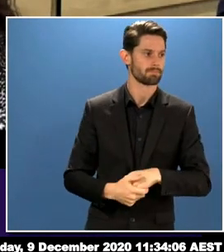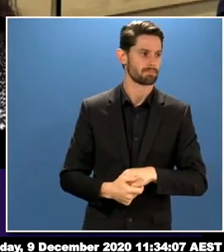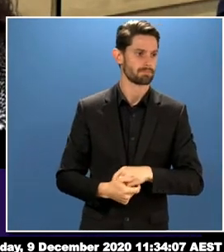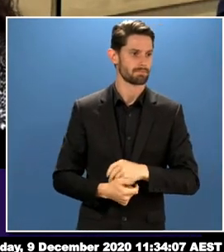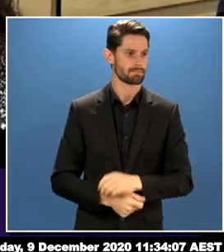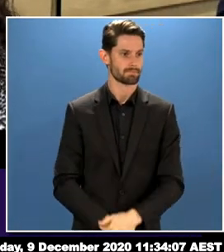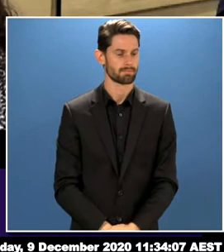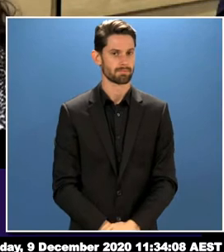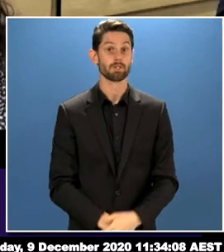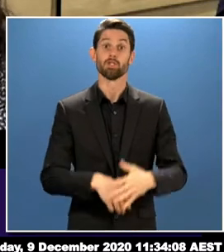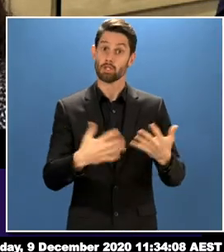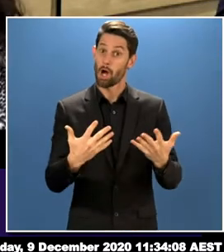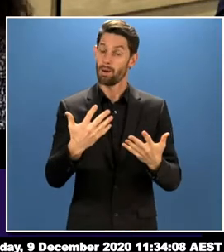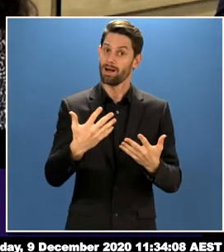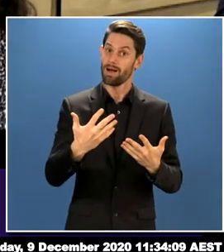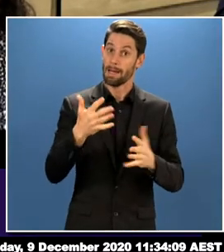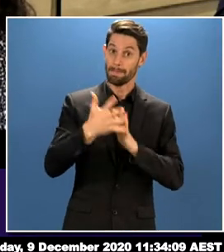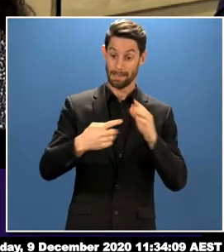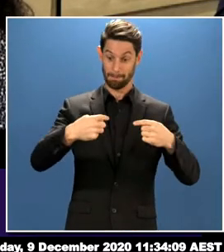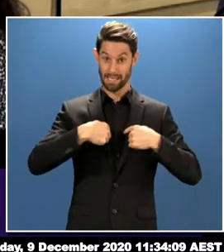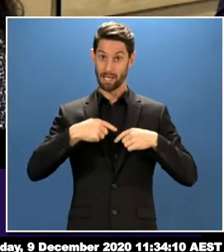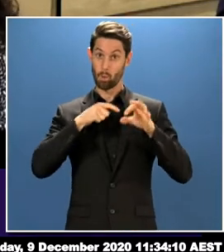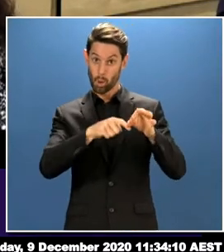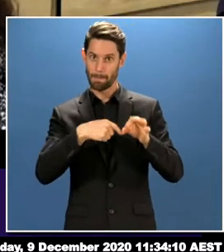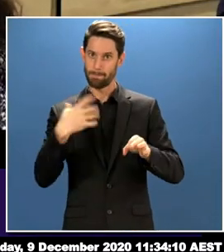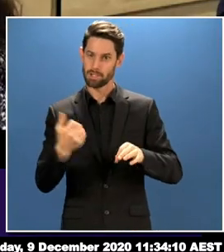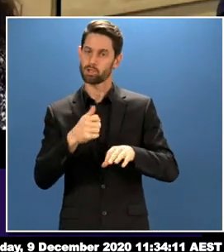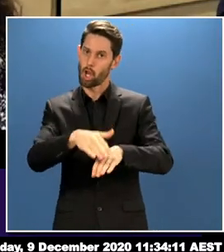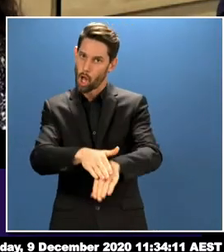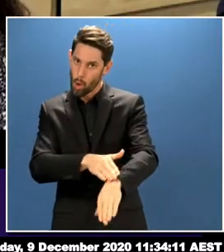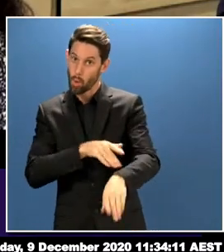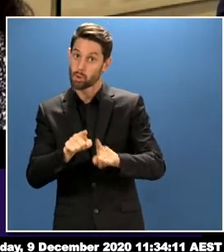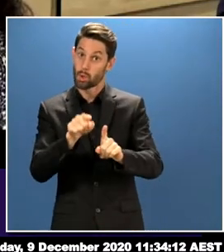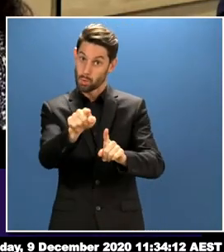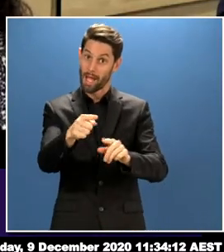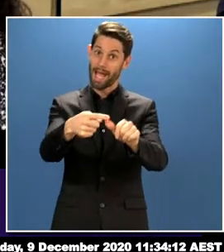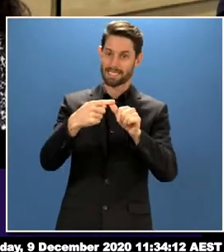This applies to both of us, Mr Pini! Now, coming back to the questions,